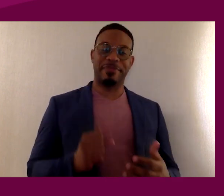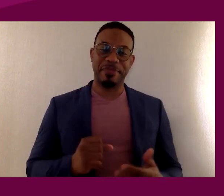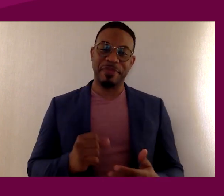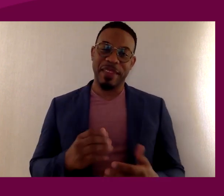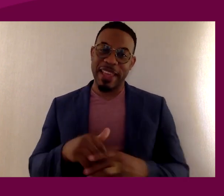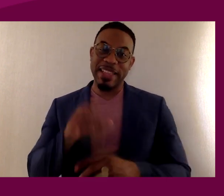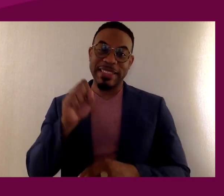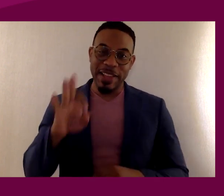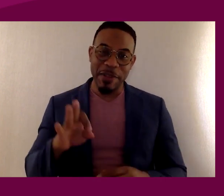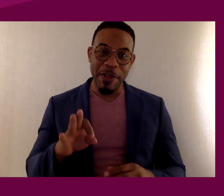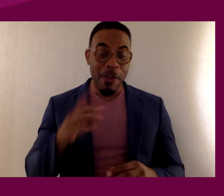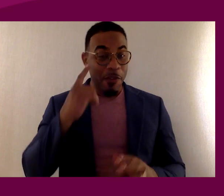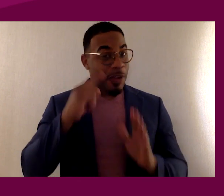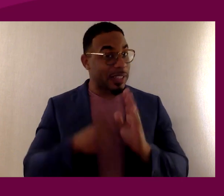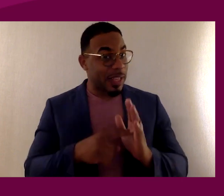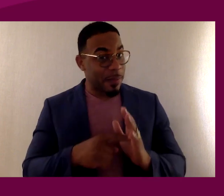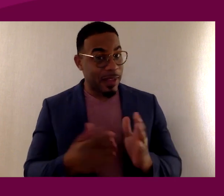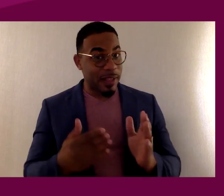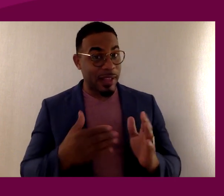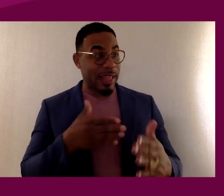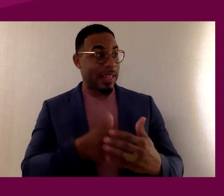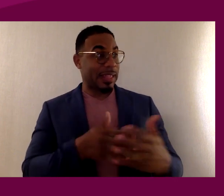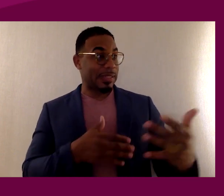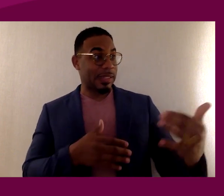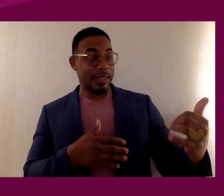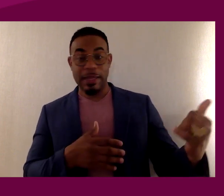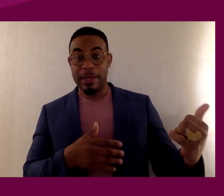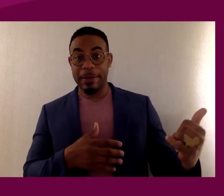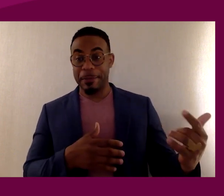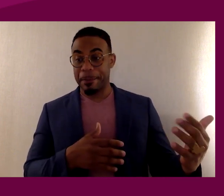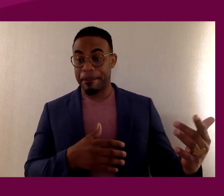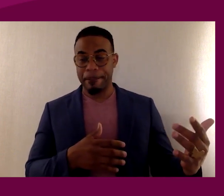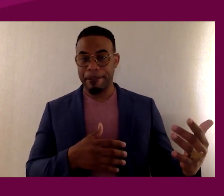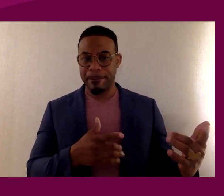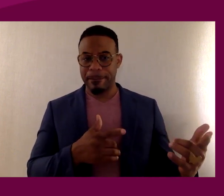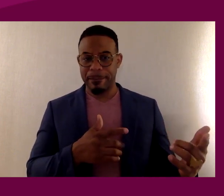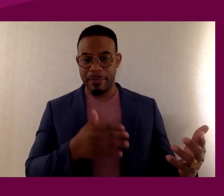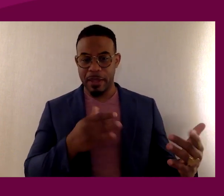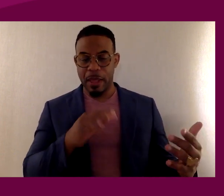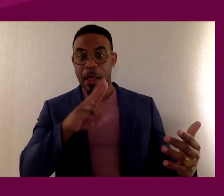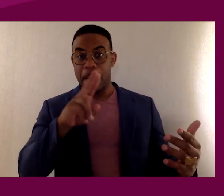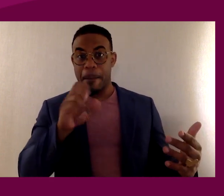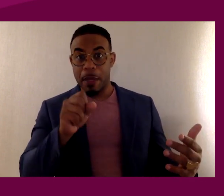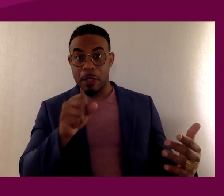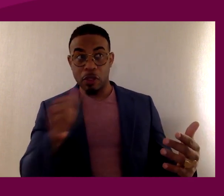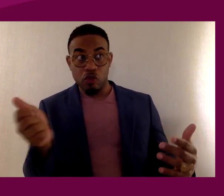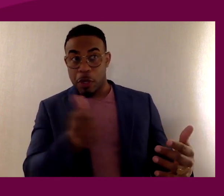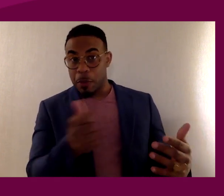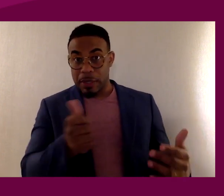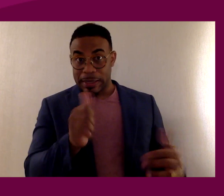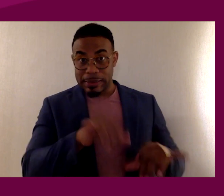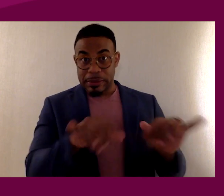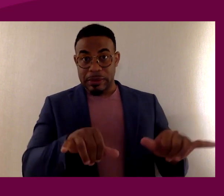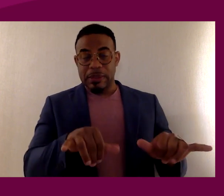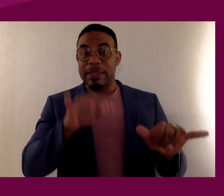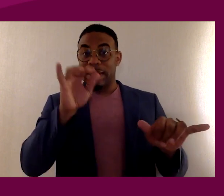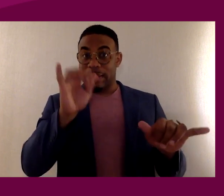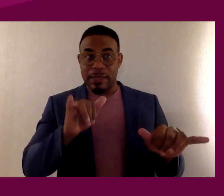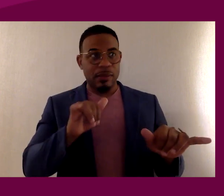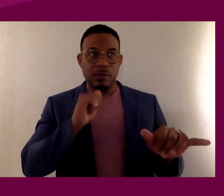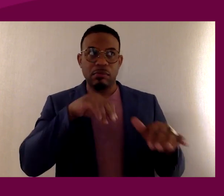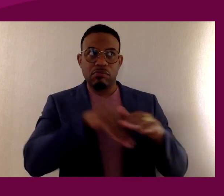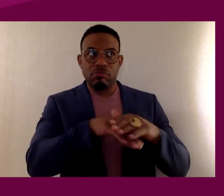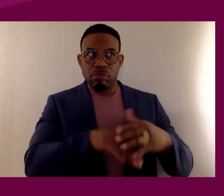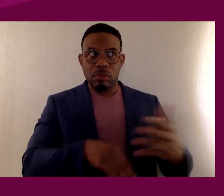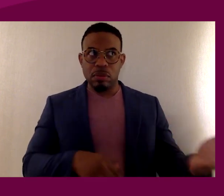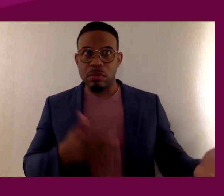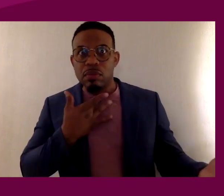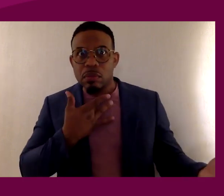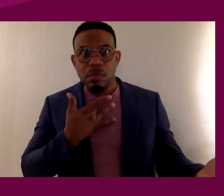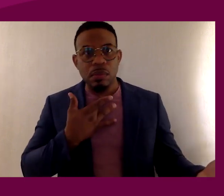making demonstrations. In San Francisco, for example, against the bus transportation that was